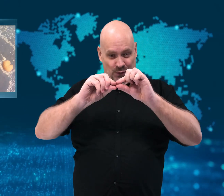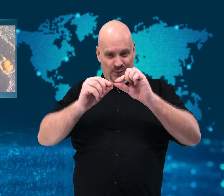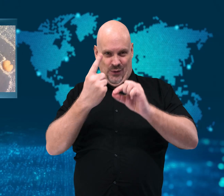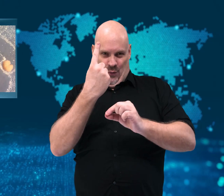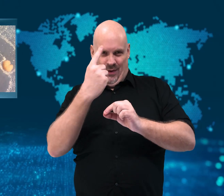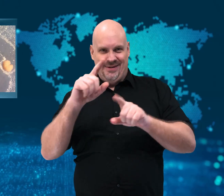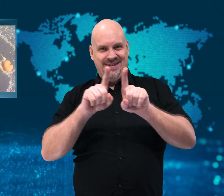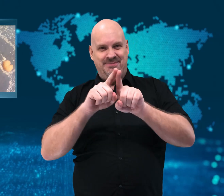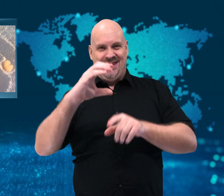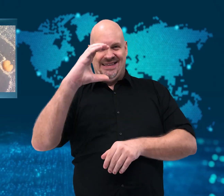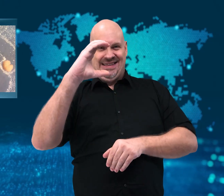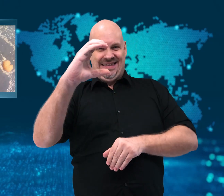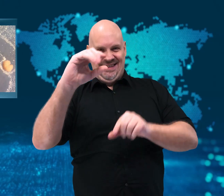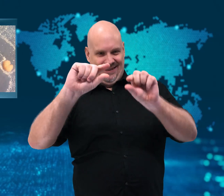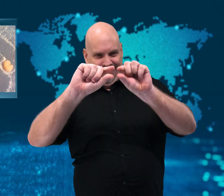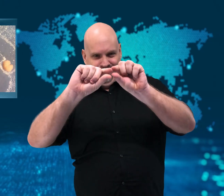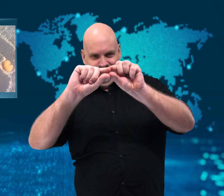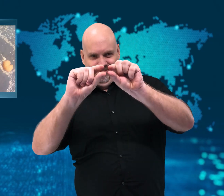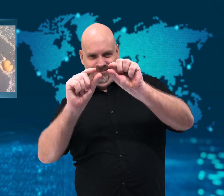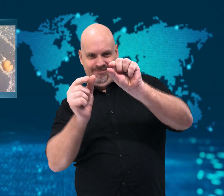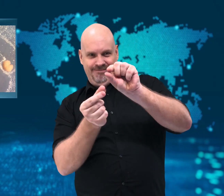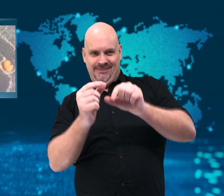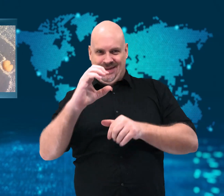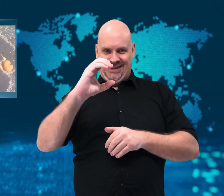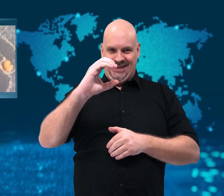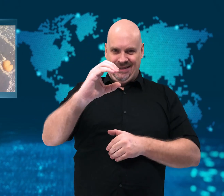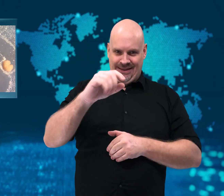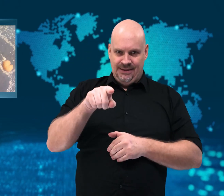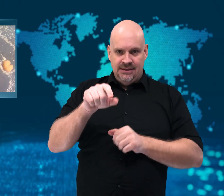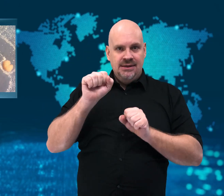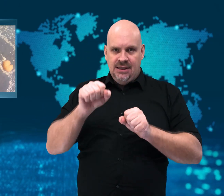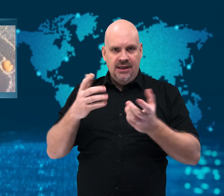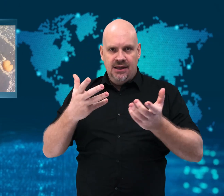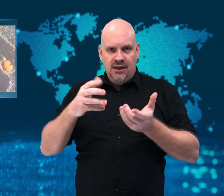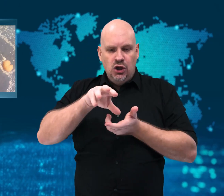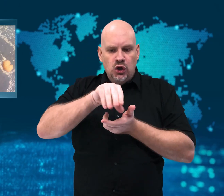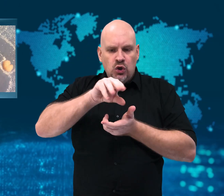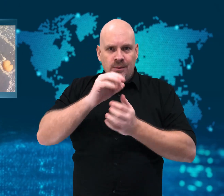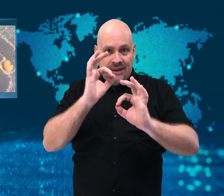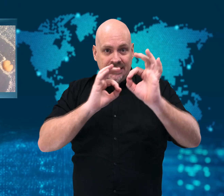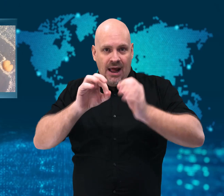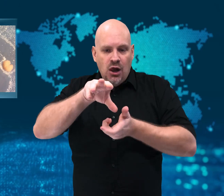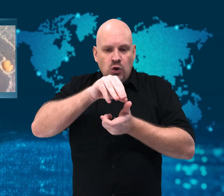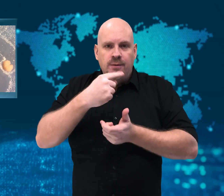hundreds of tiny stem cells in their mouths,